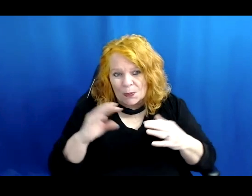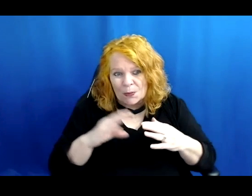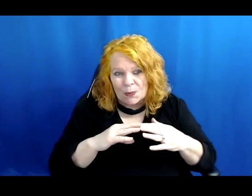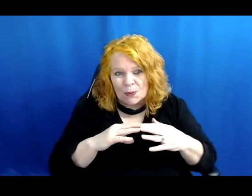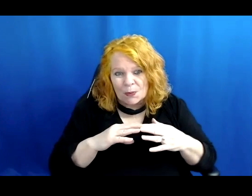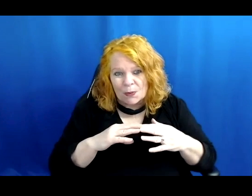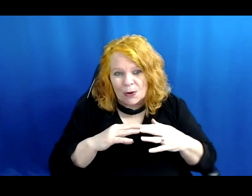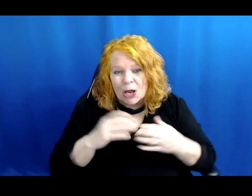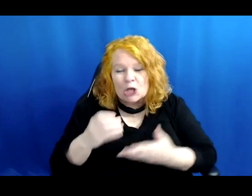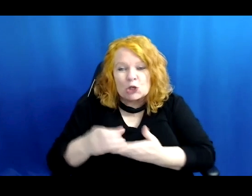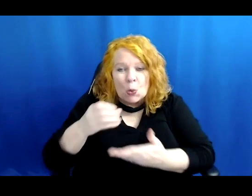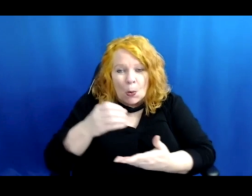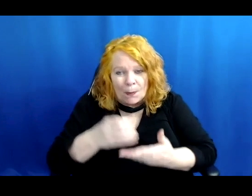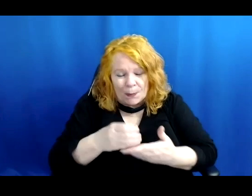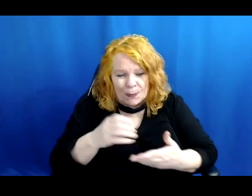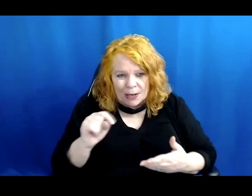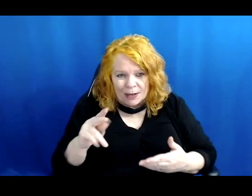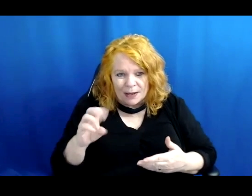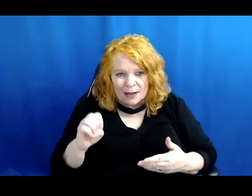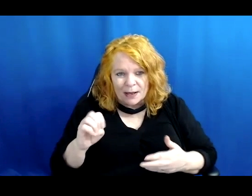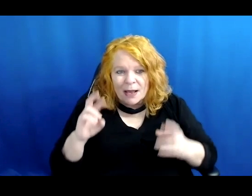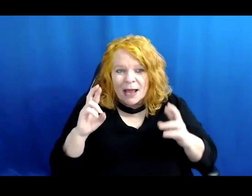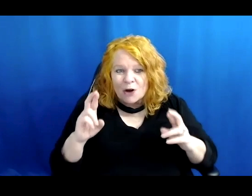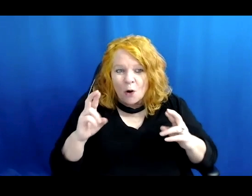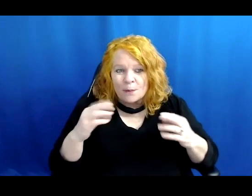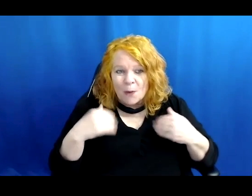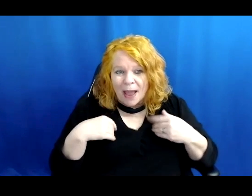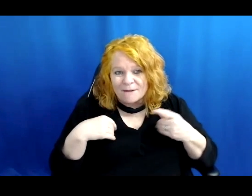you hopefully have your craft bag number two. This is what we are making.